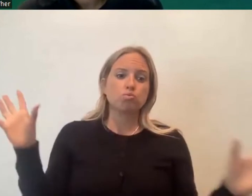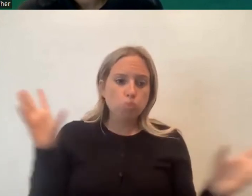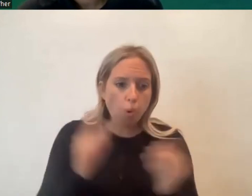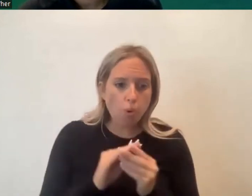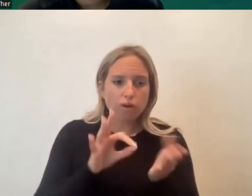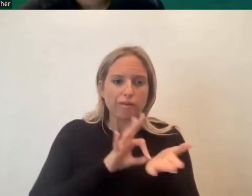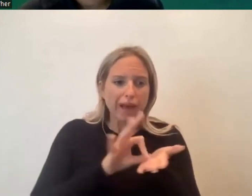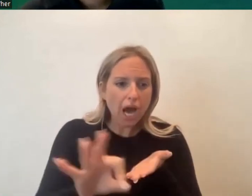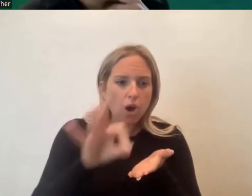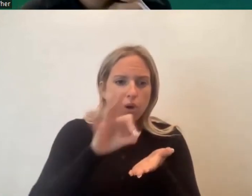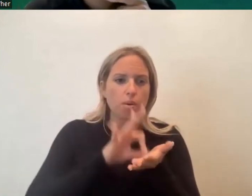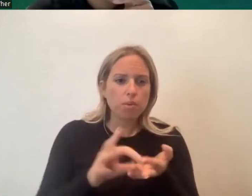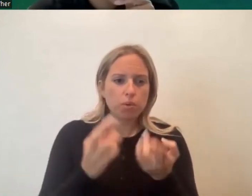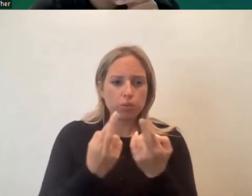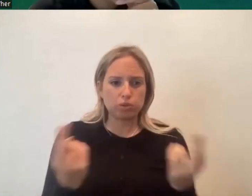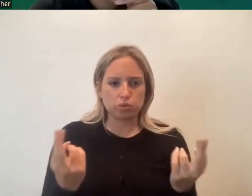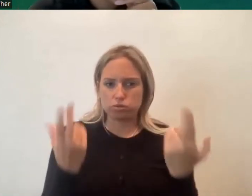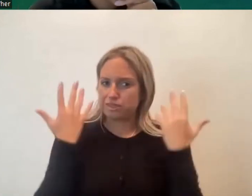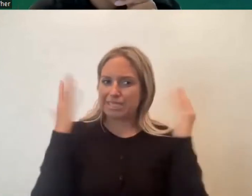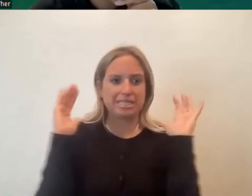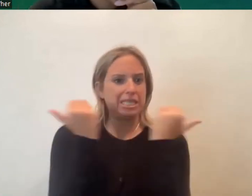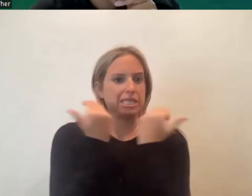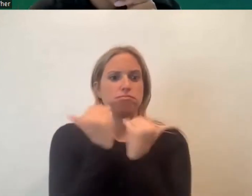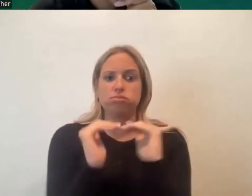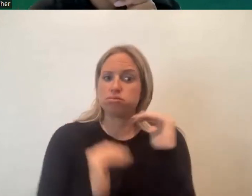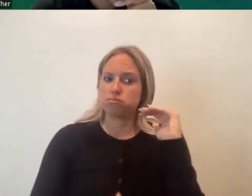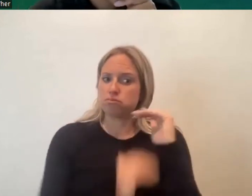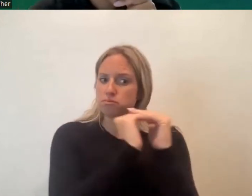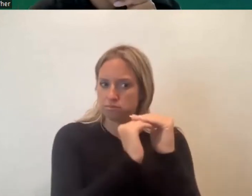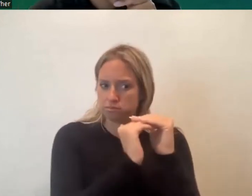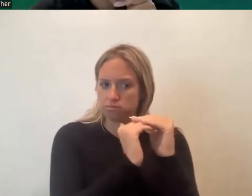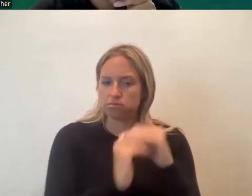Tadra: Okay.